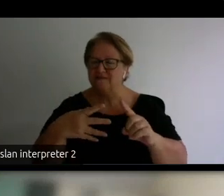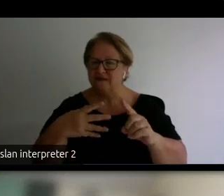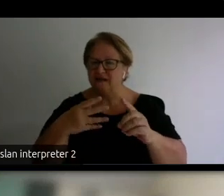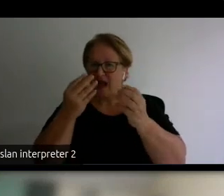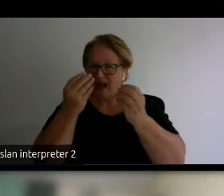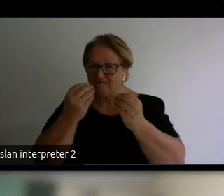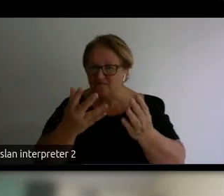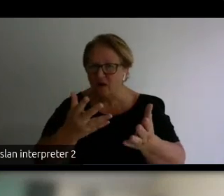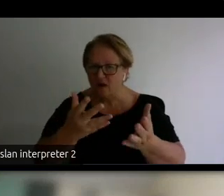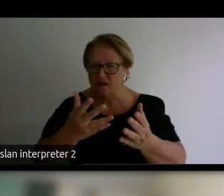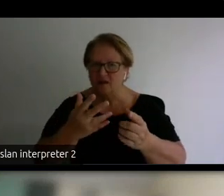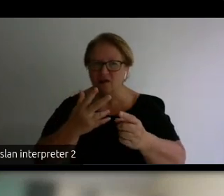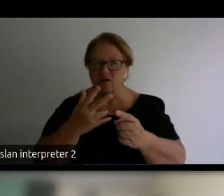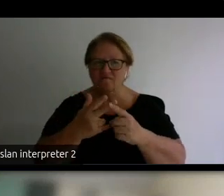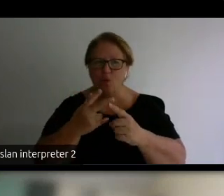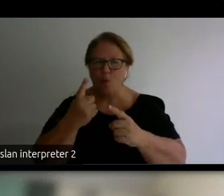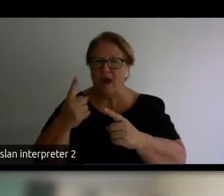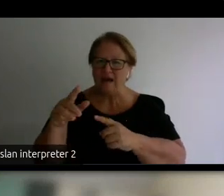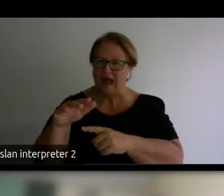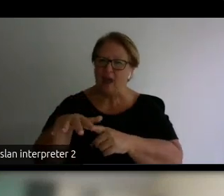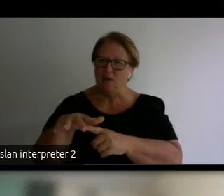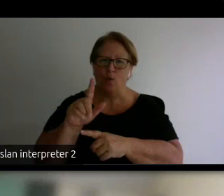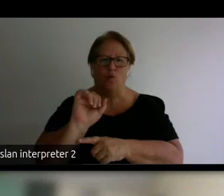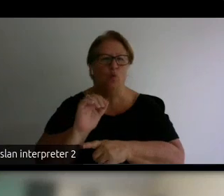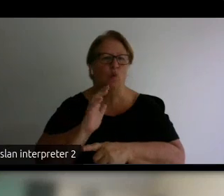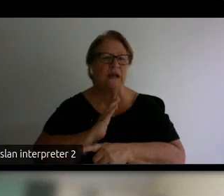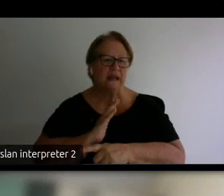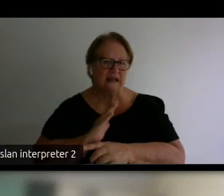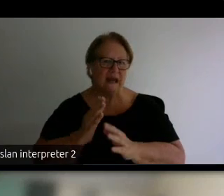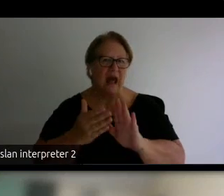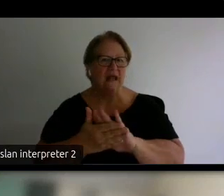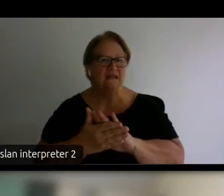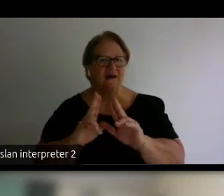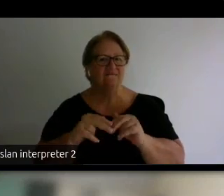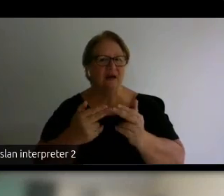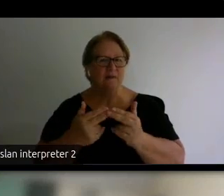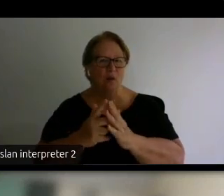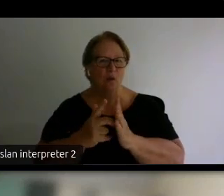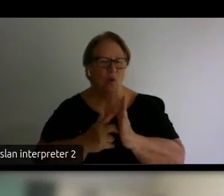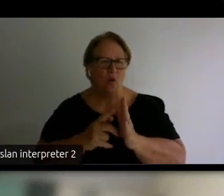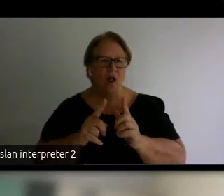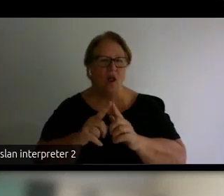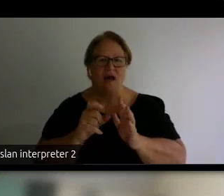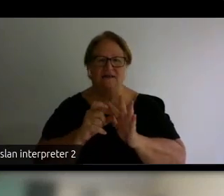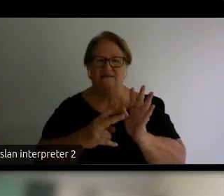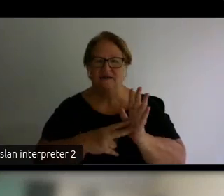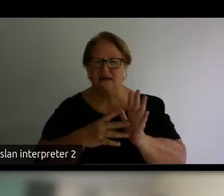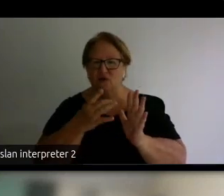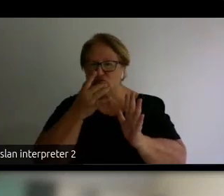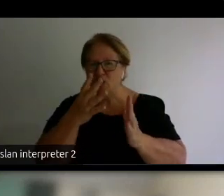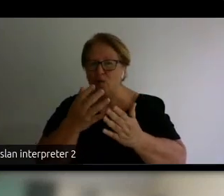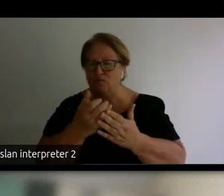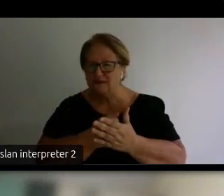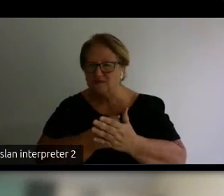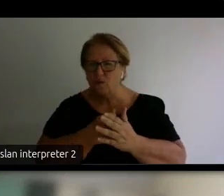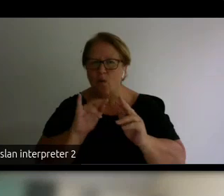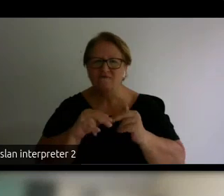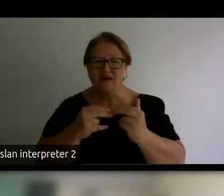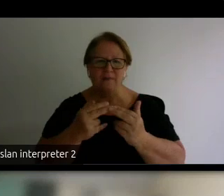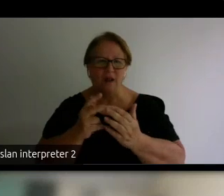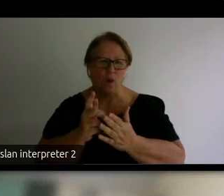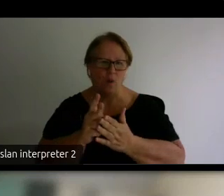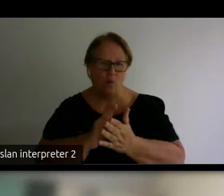area of practice um in the family law practice. So DV, child protection or family law. The third